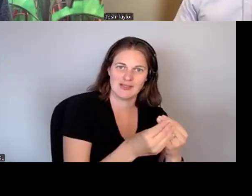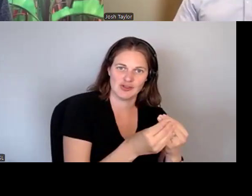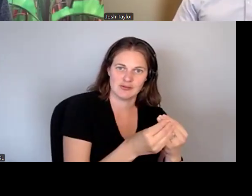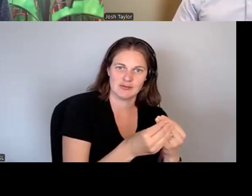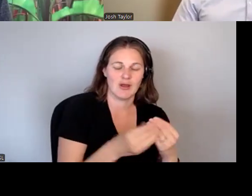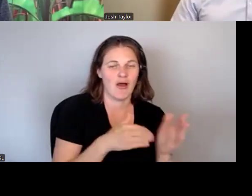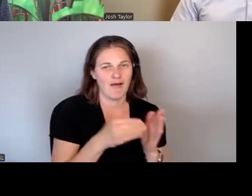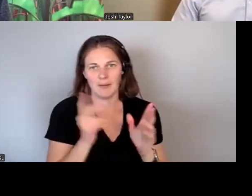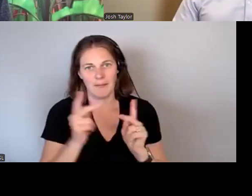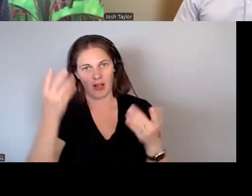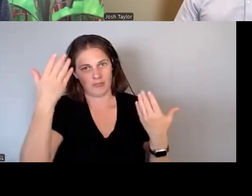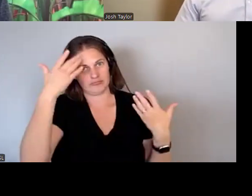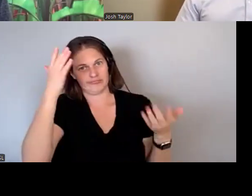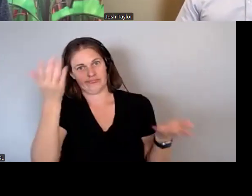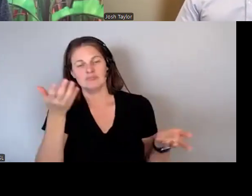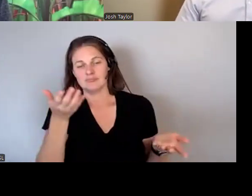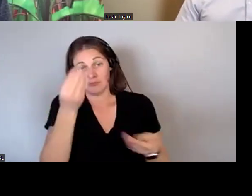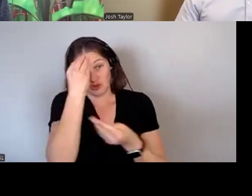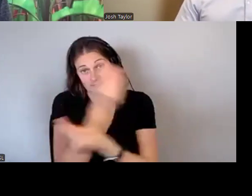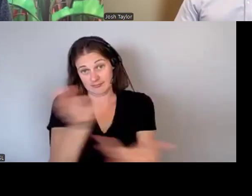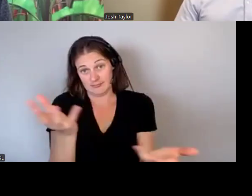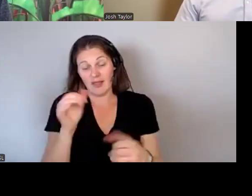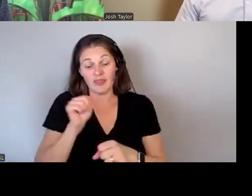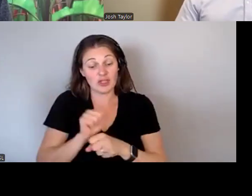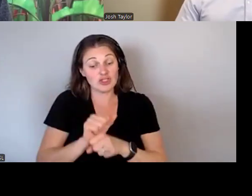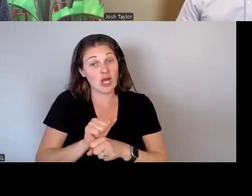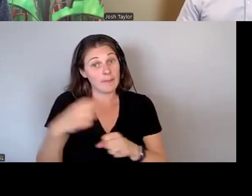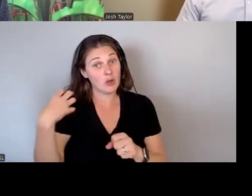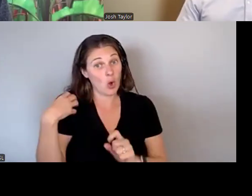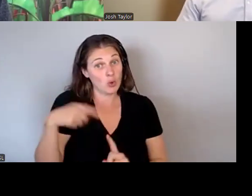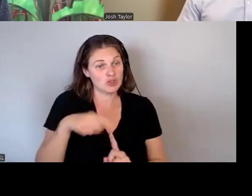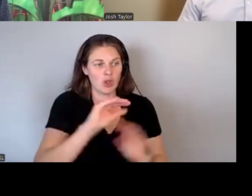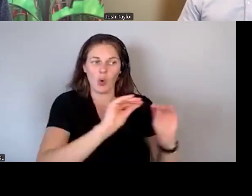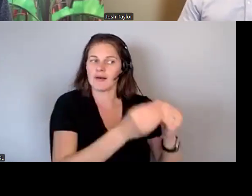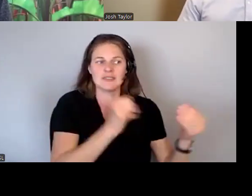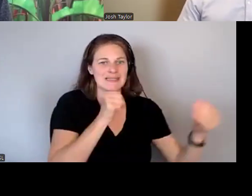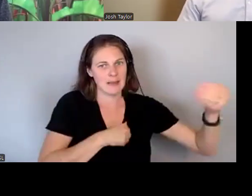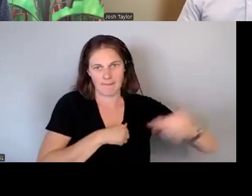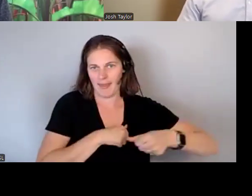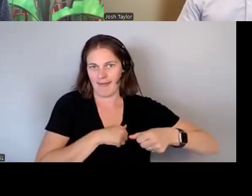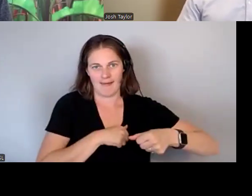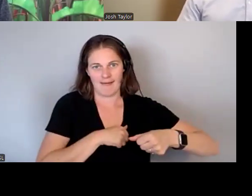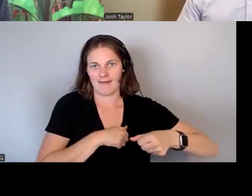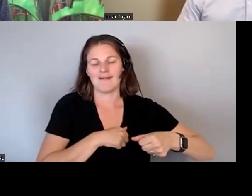[chuckling] just so everybody knows, the job coach is free to the organization, and that is why it's such a benefit